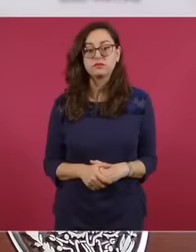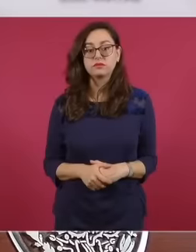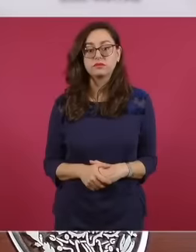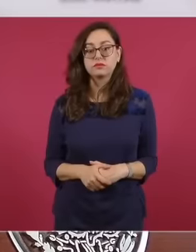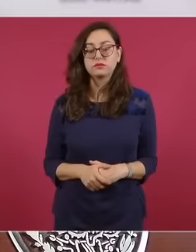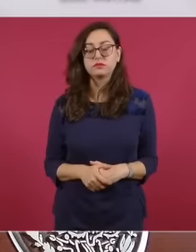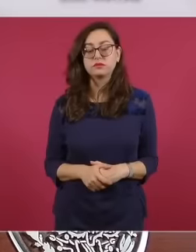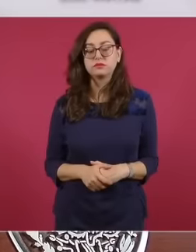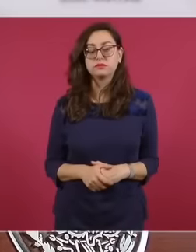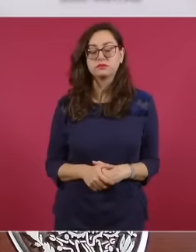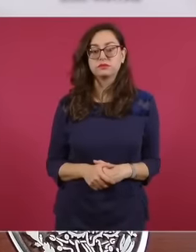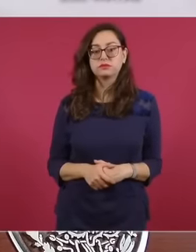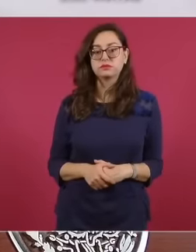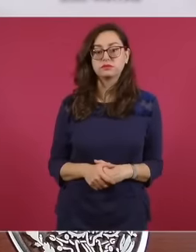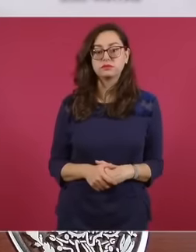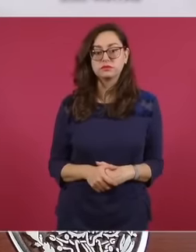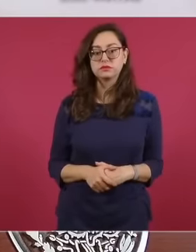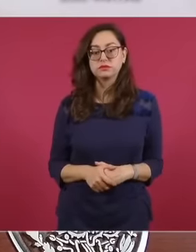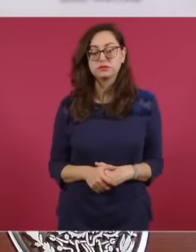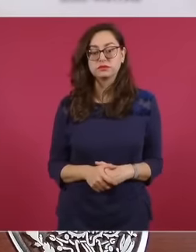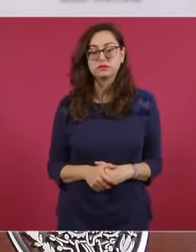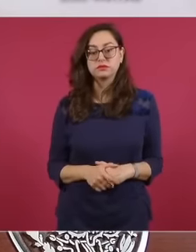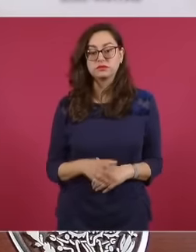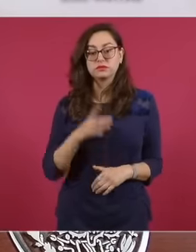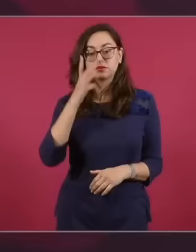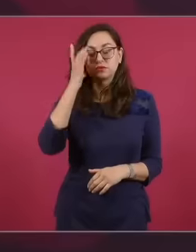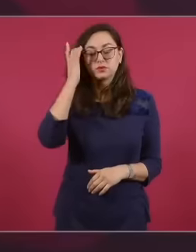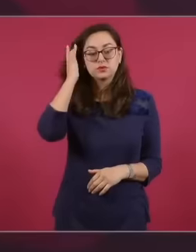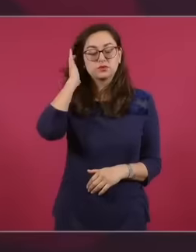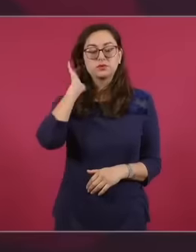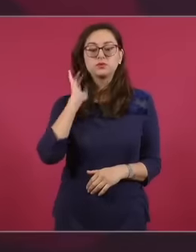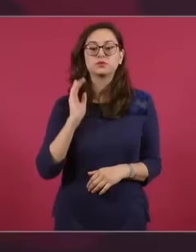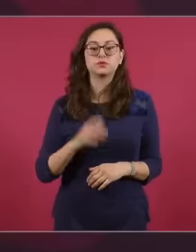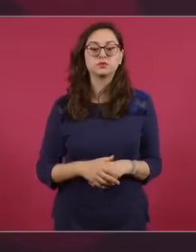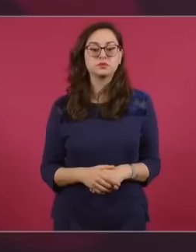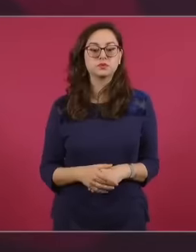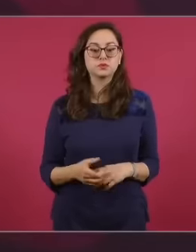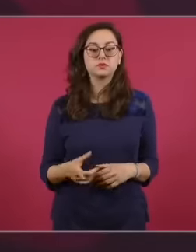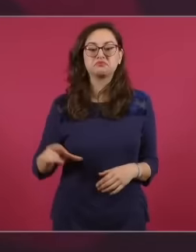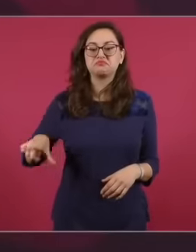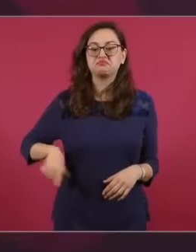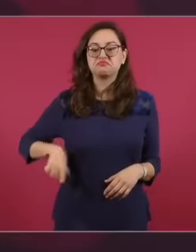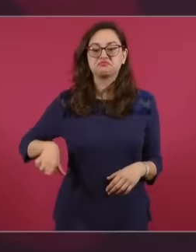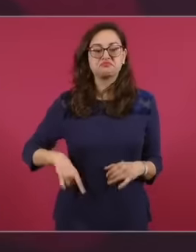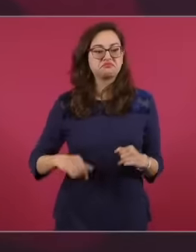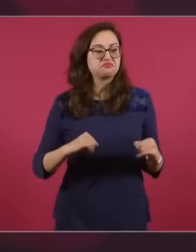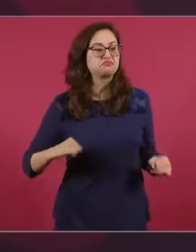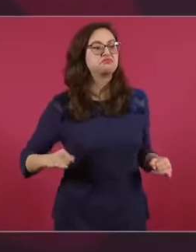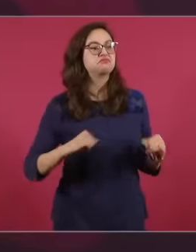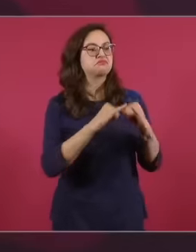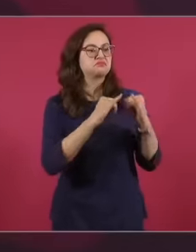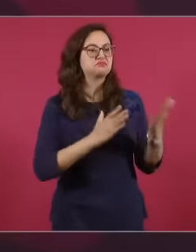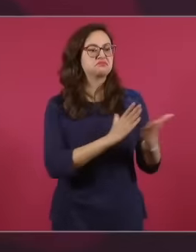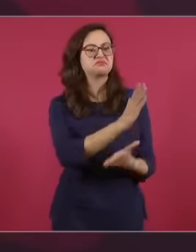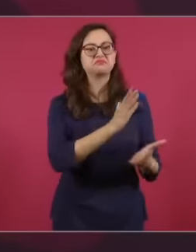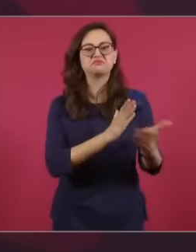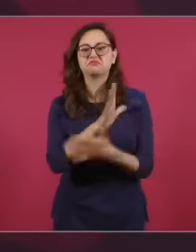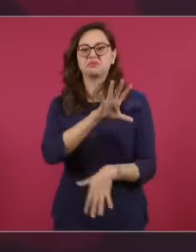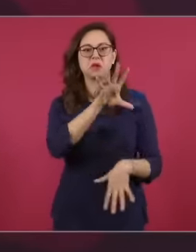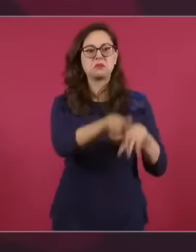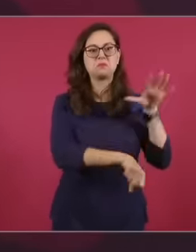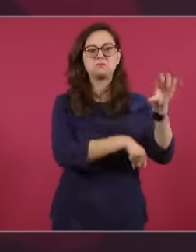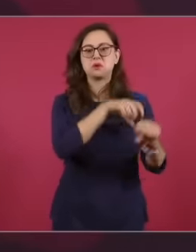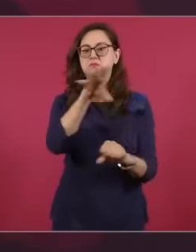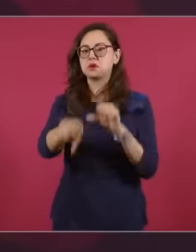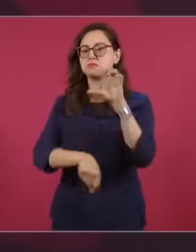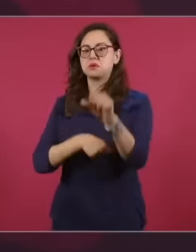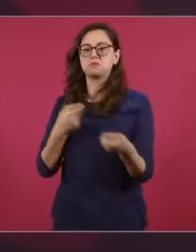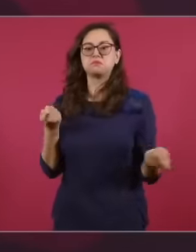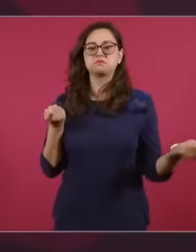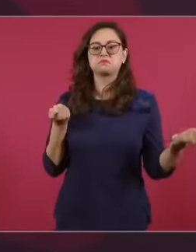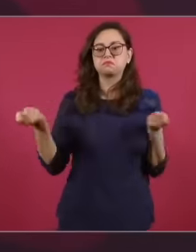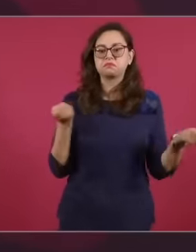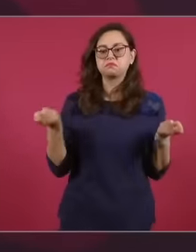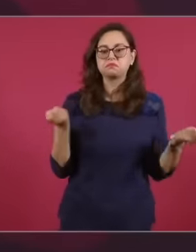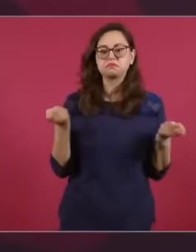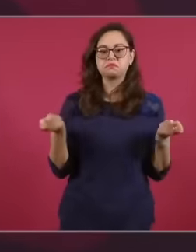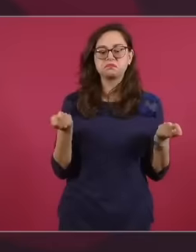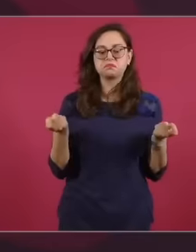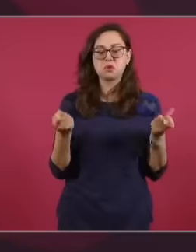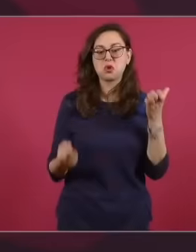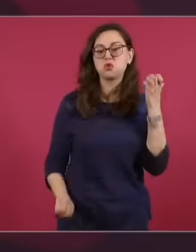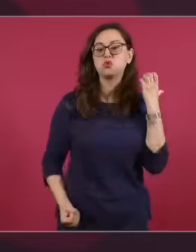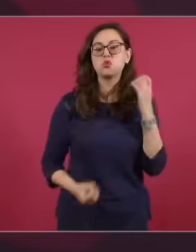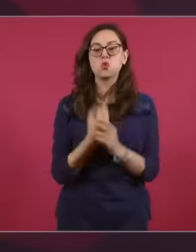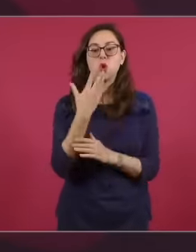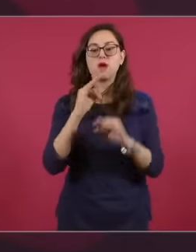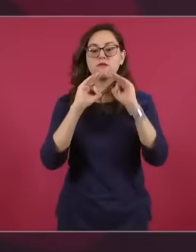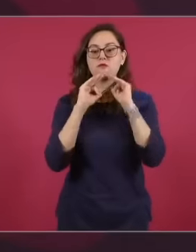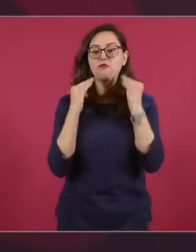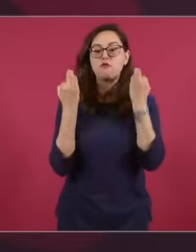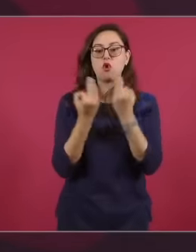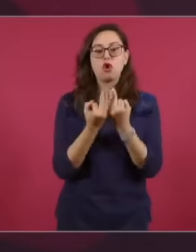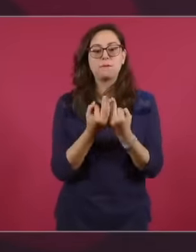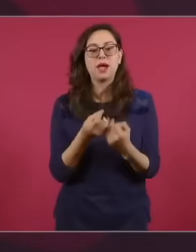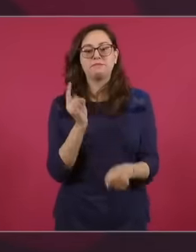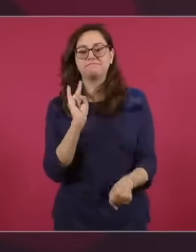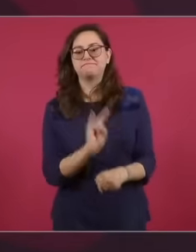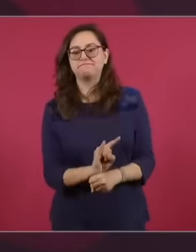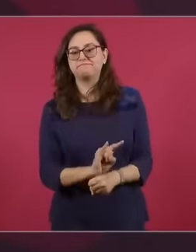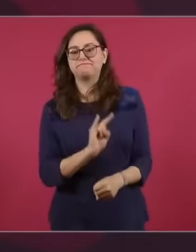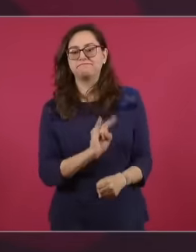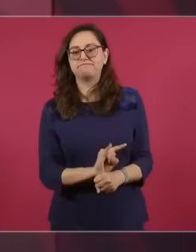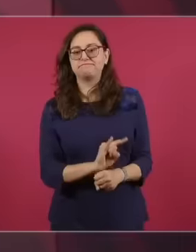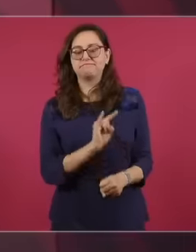they took the institutions and created a false simulated Republic